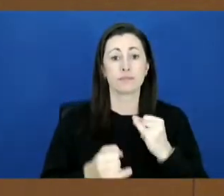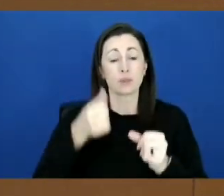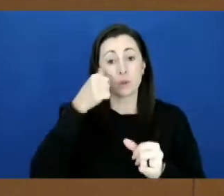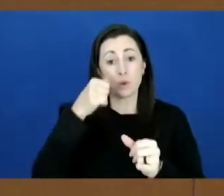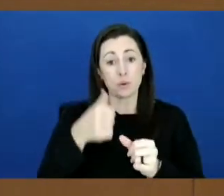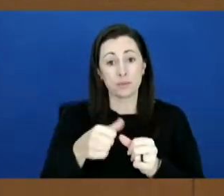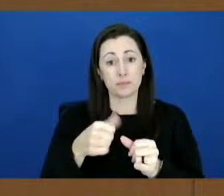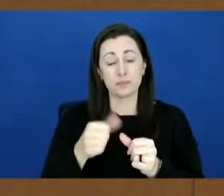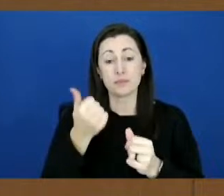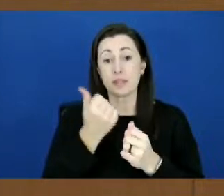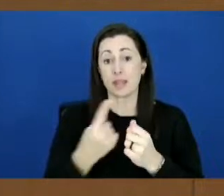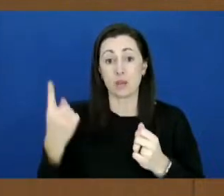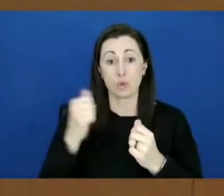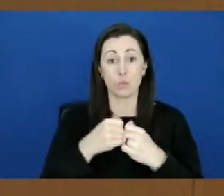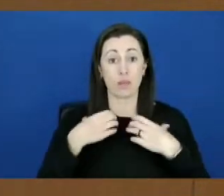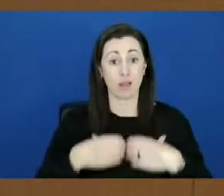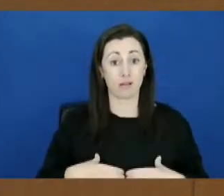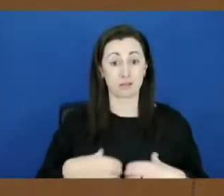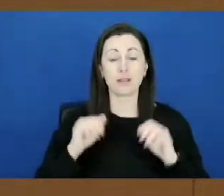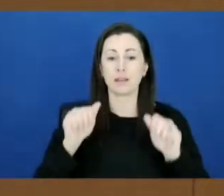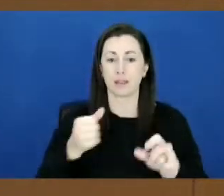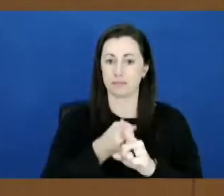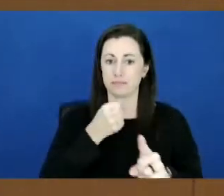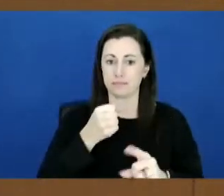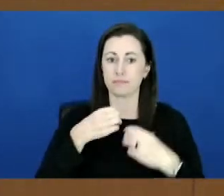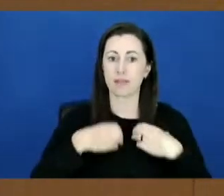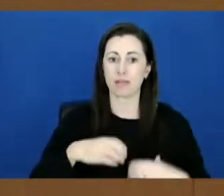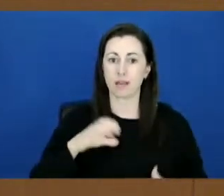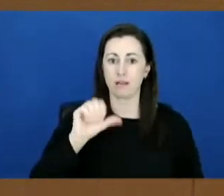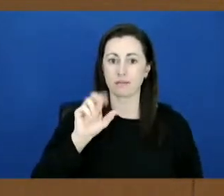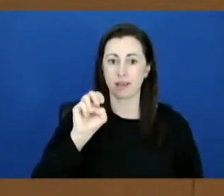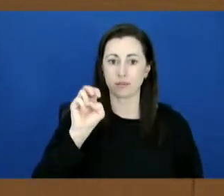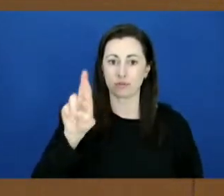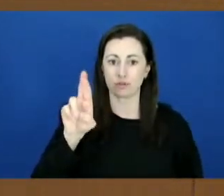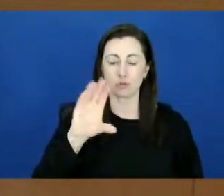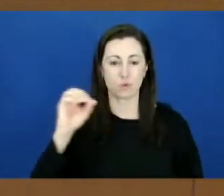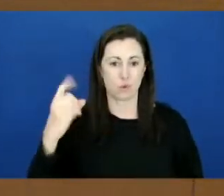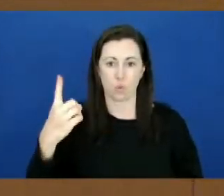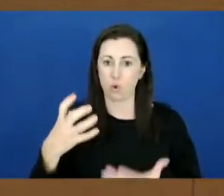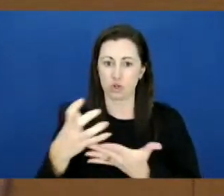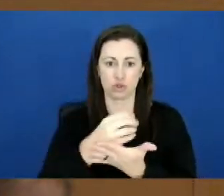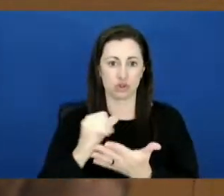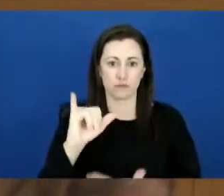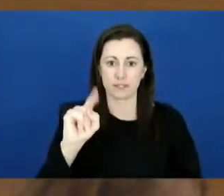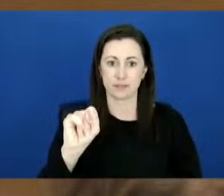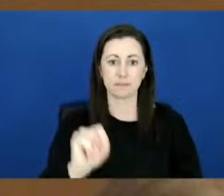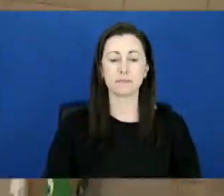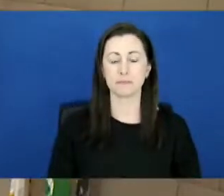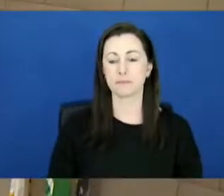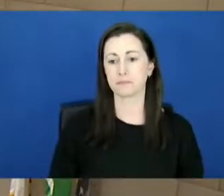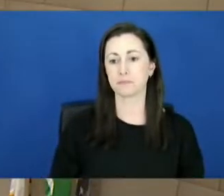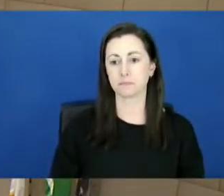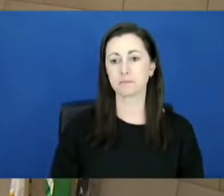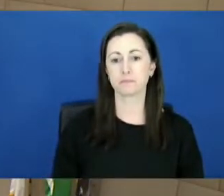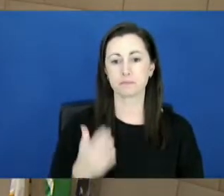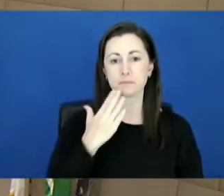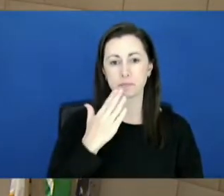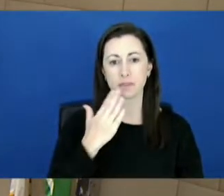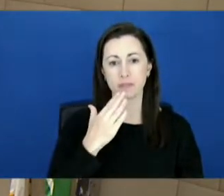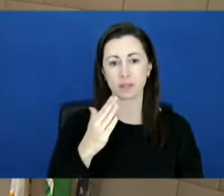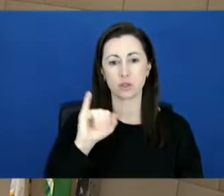MAKE IT HAPPEN.